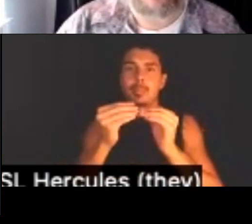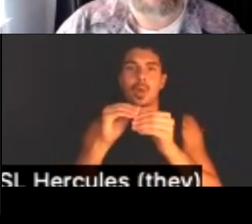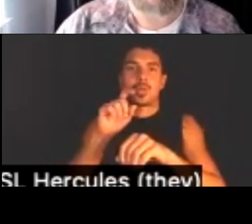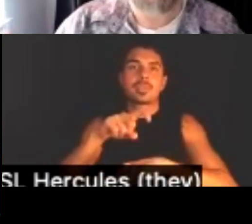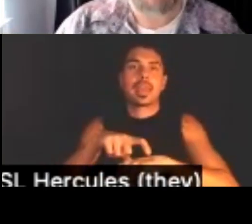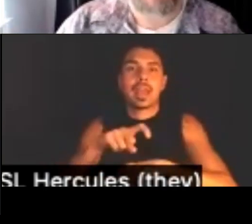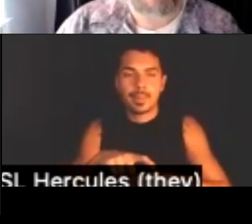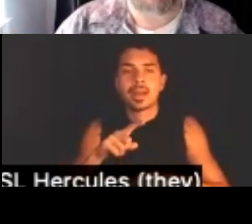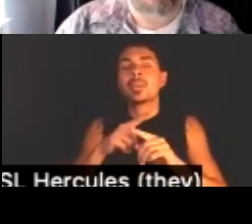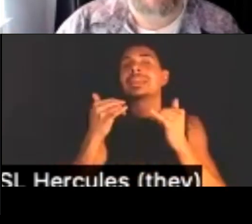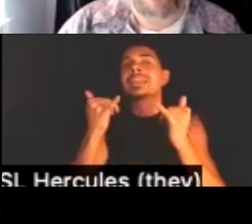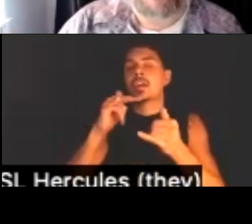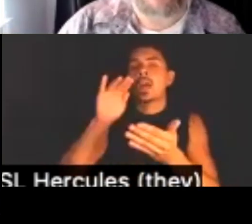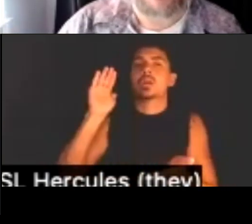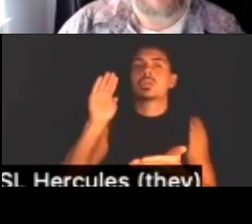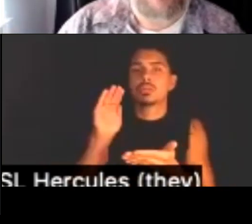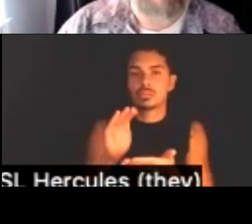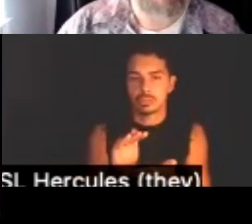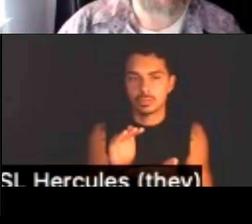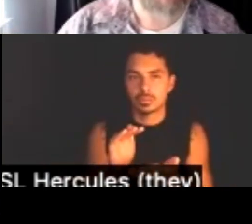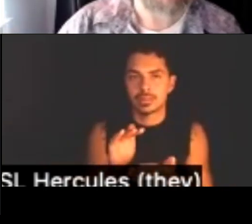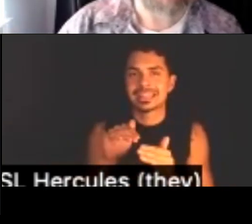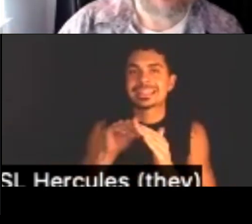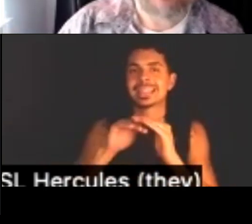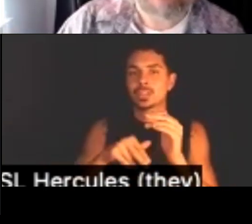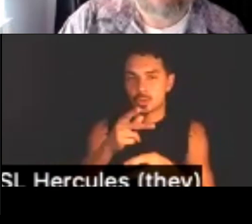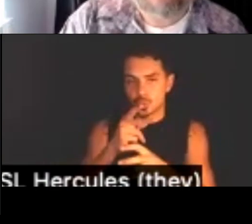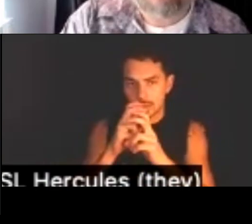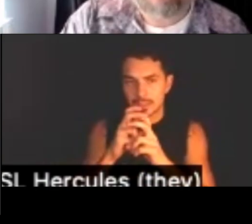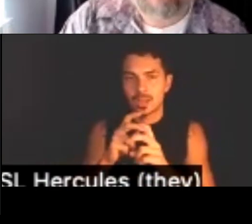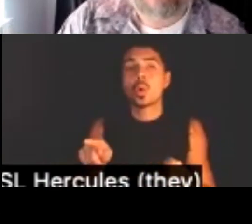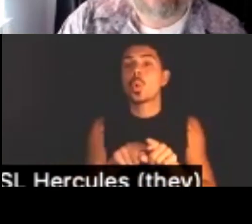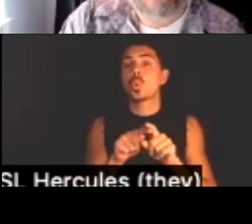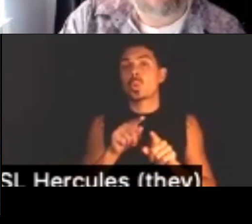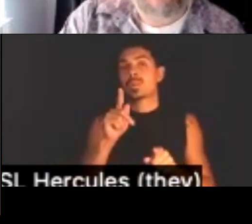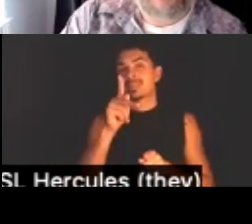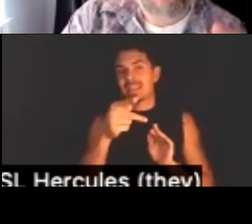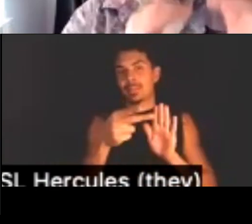like people are pathologizing them. One of the things that we know,